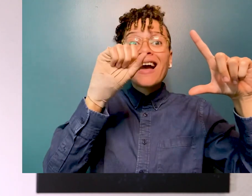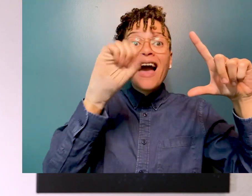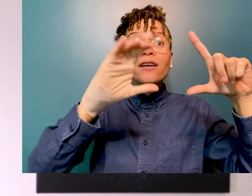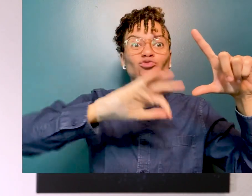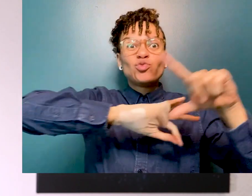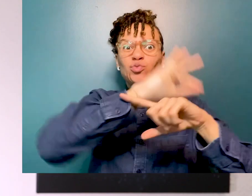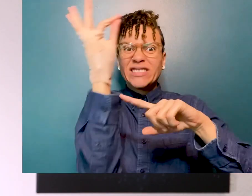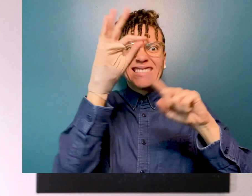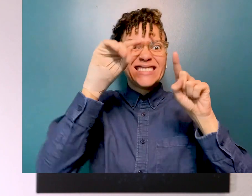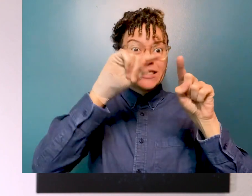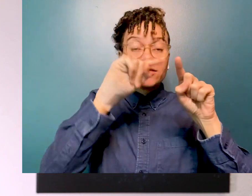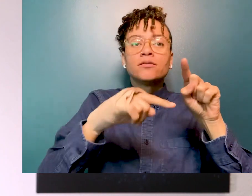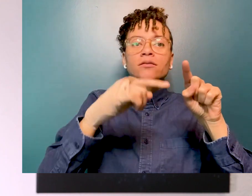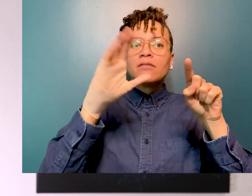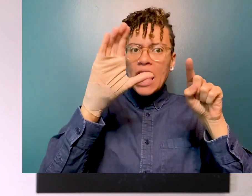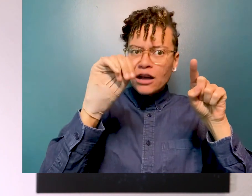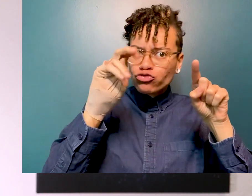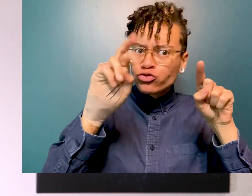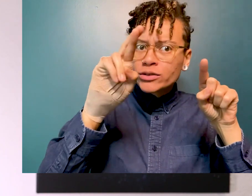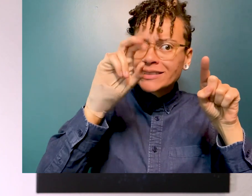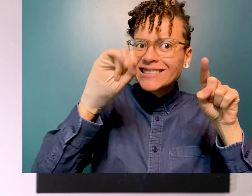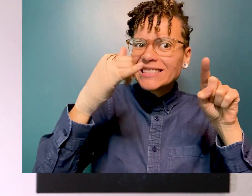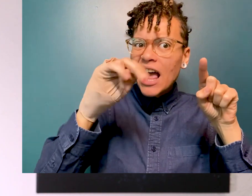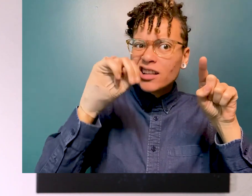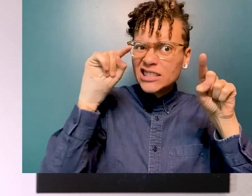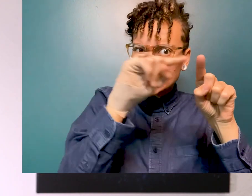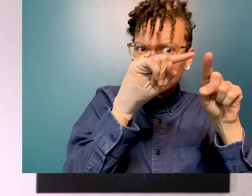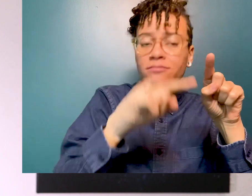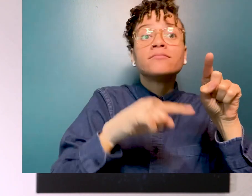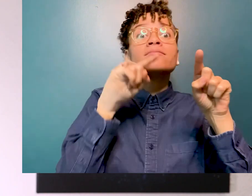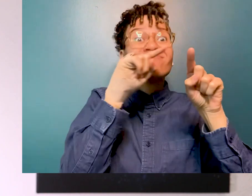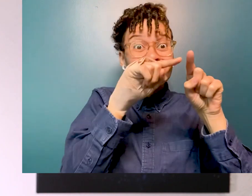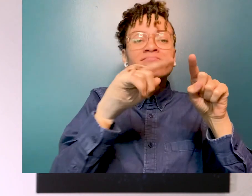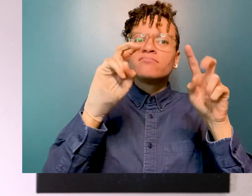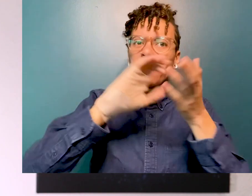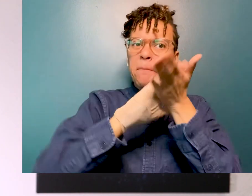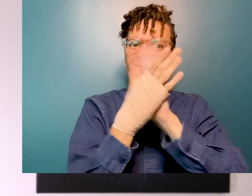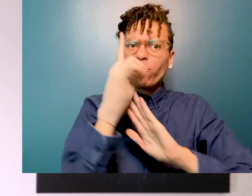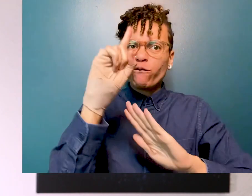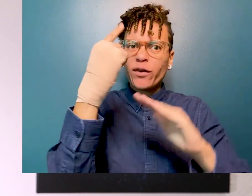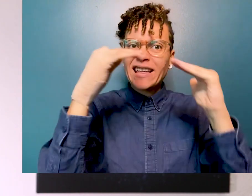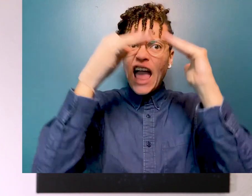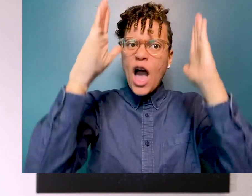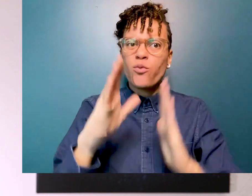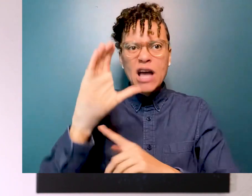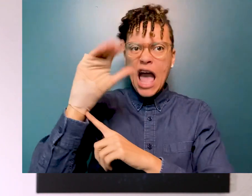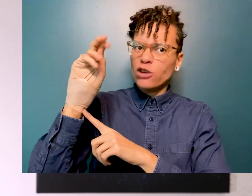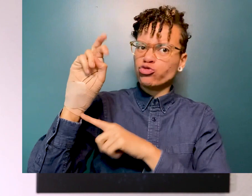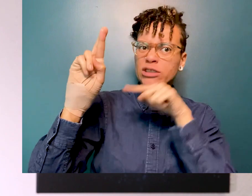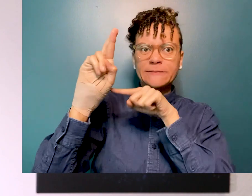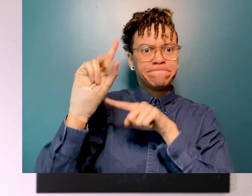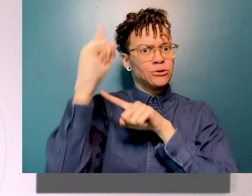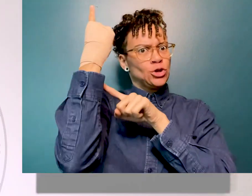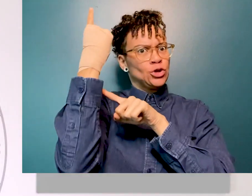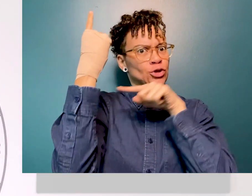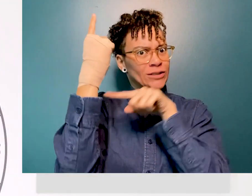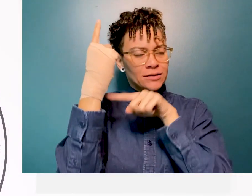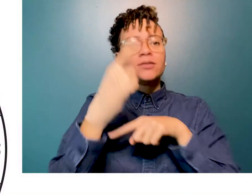For example, let's say that the ascendant is somewhere in the zodiacal sign of Cancer when a person is born.